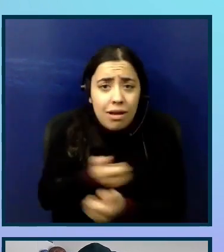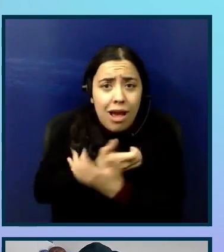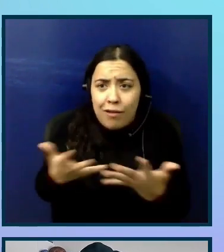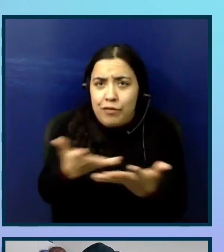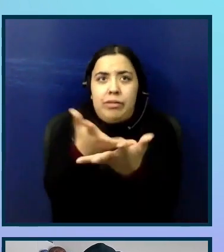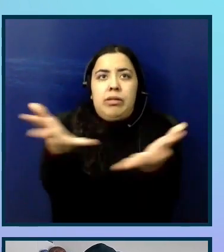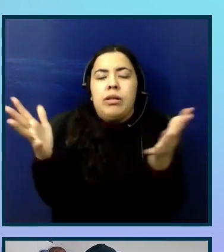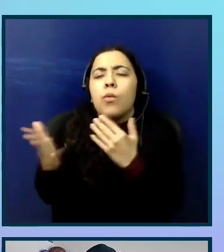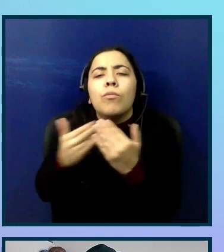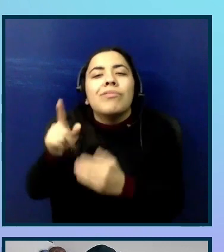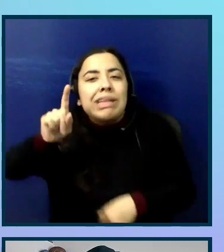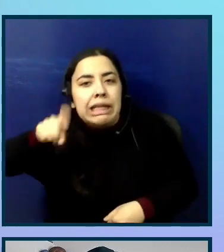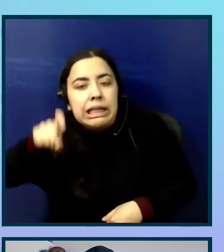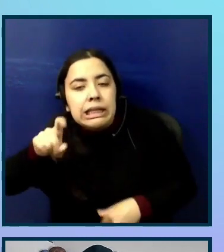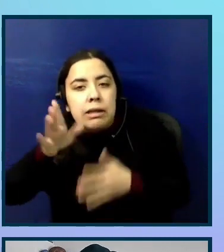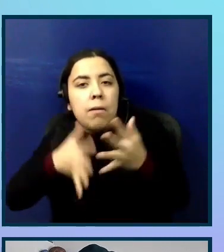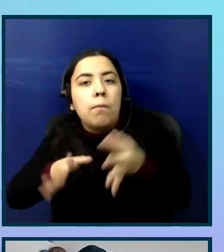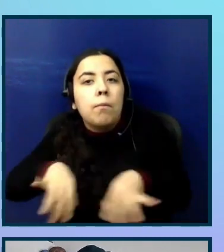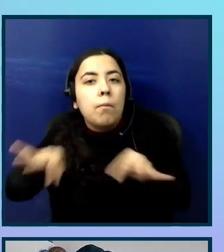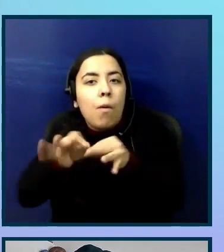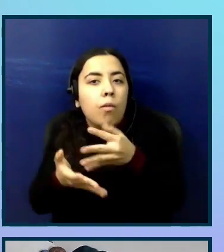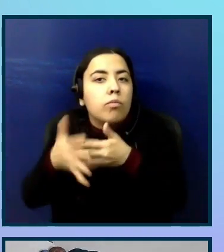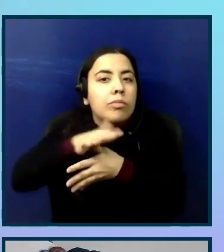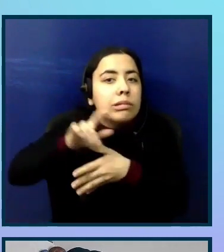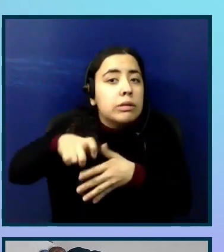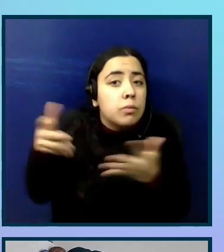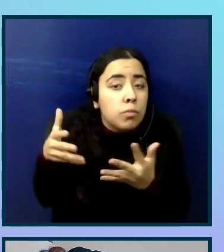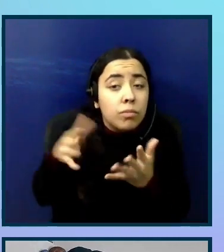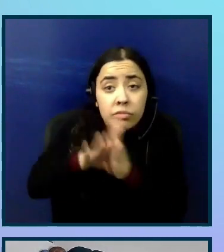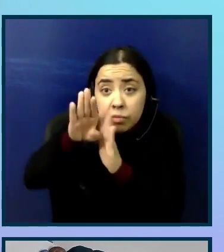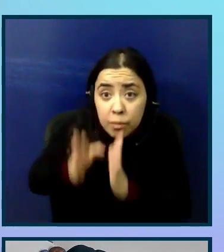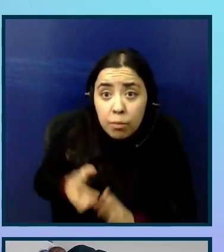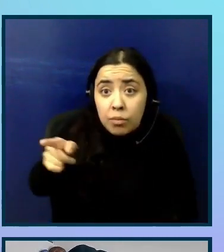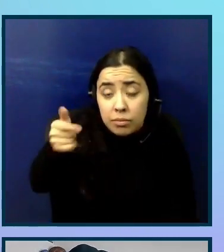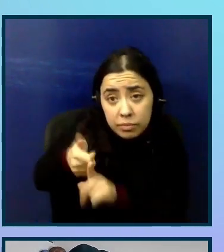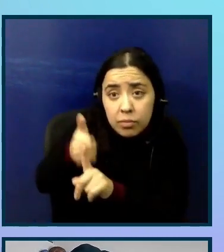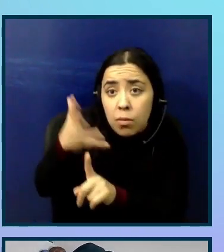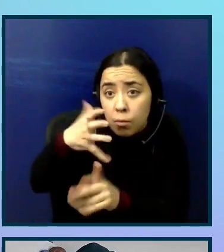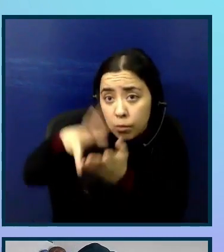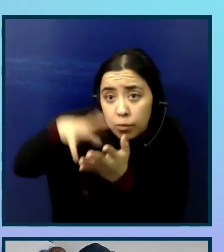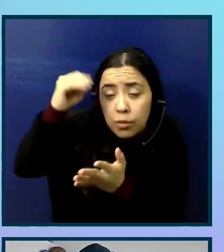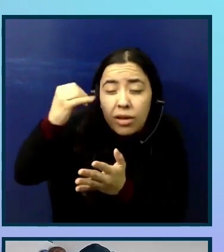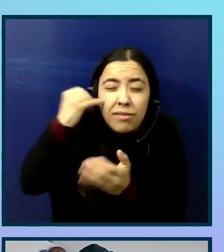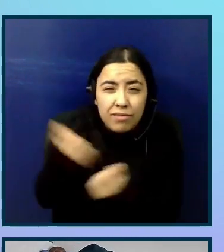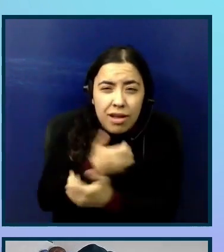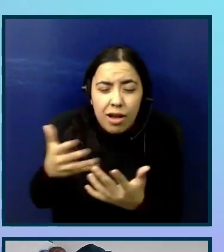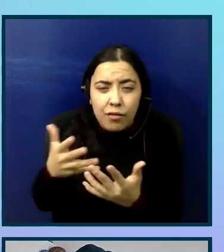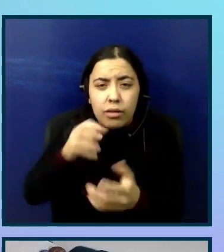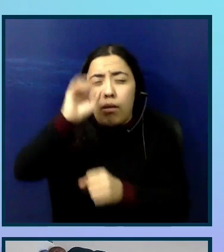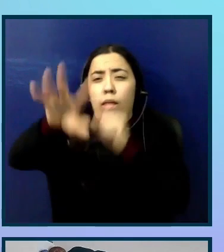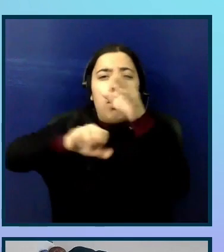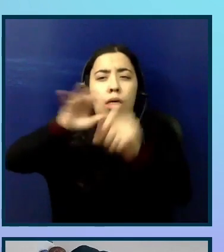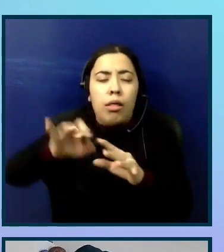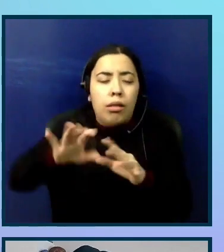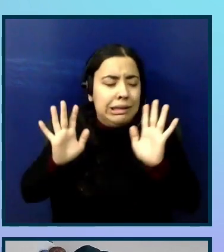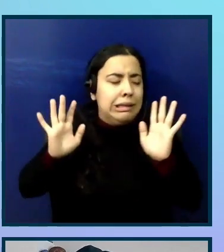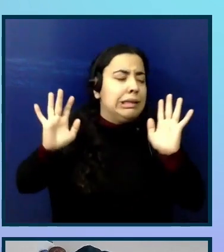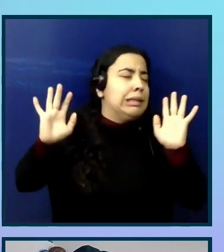goes back one point, developers want to learn, but if you put everything in front of them, they're gonna back away from us saying,